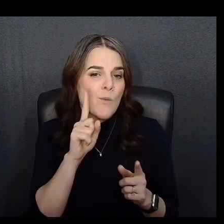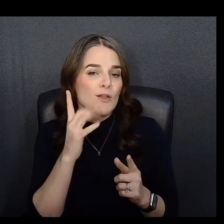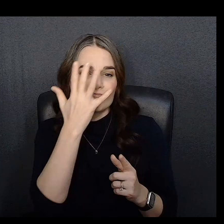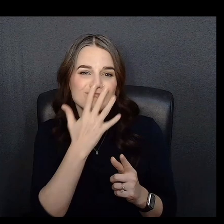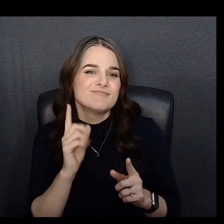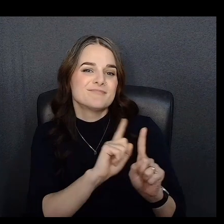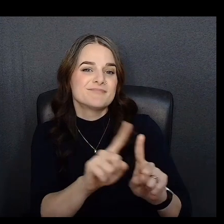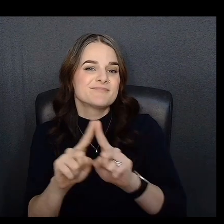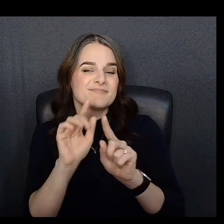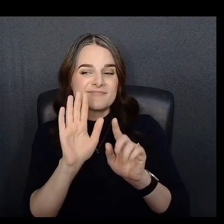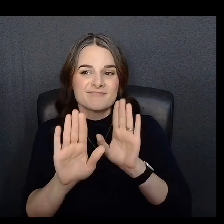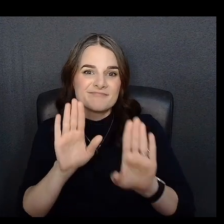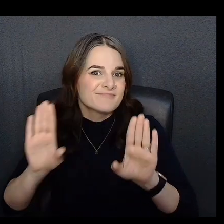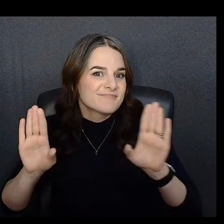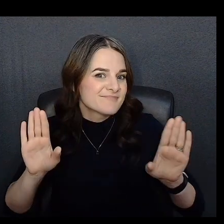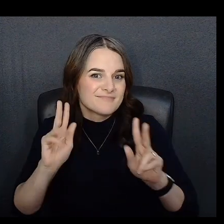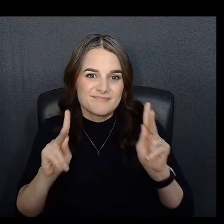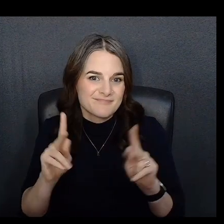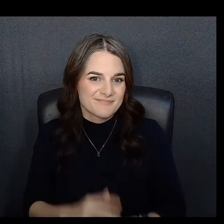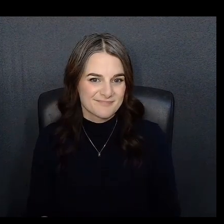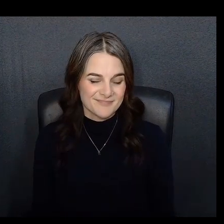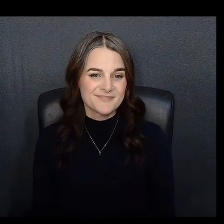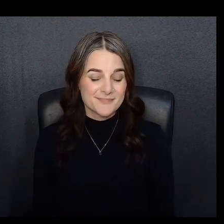And especially for SLPs, there is an online course,